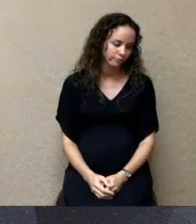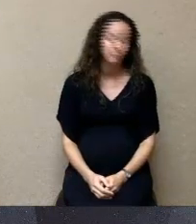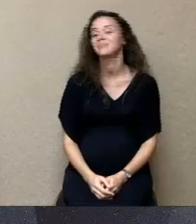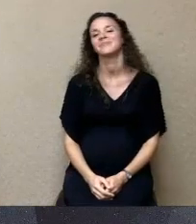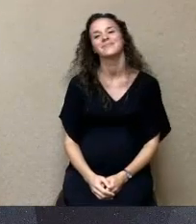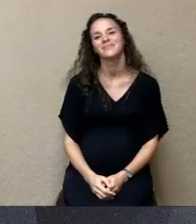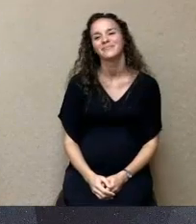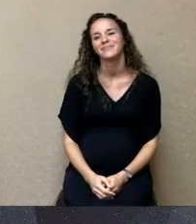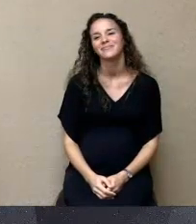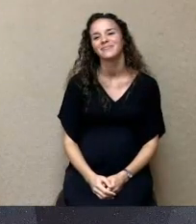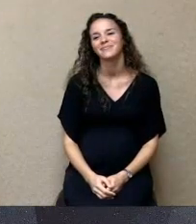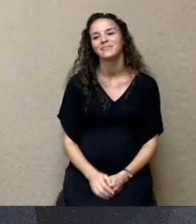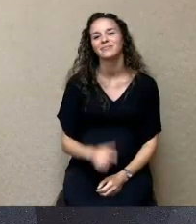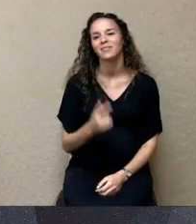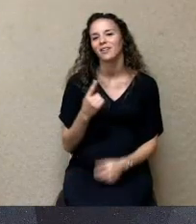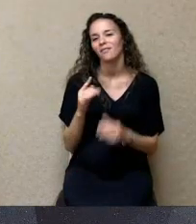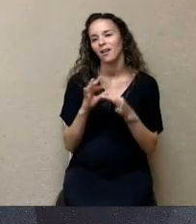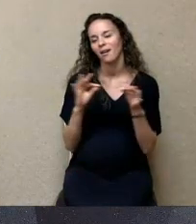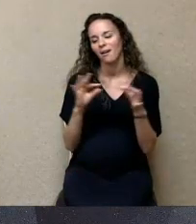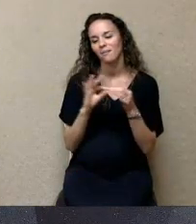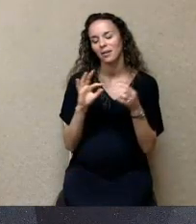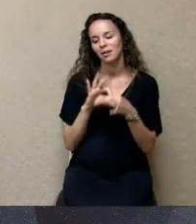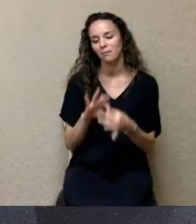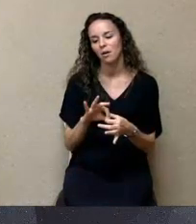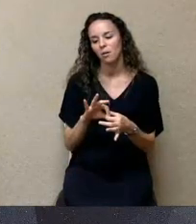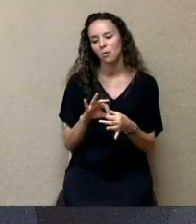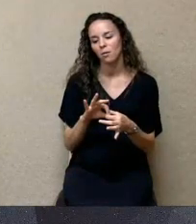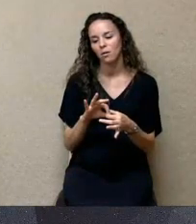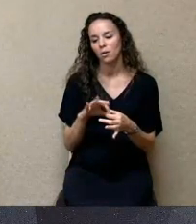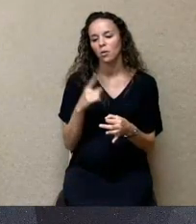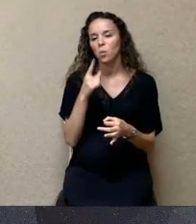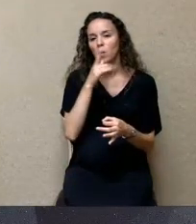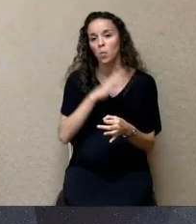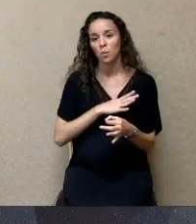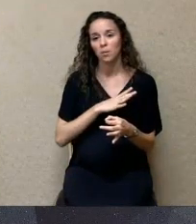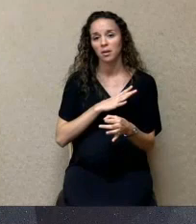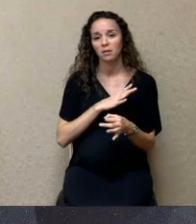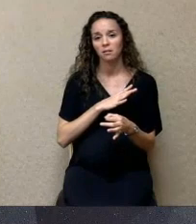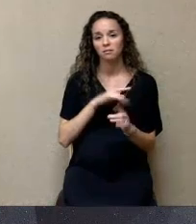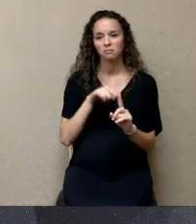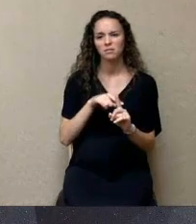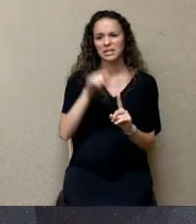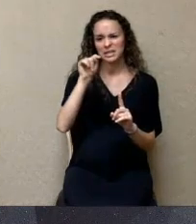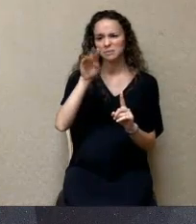I just had a comment about that woman that I was working with with the TBI.